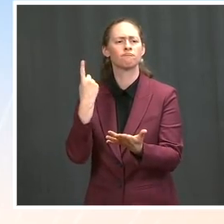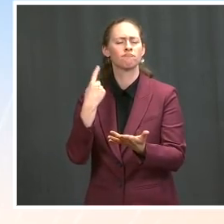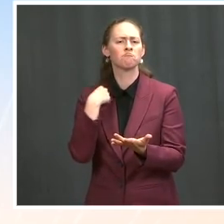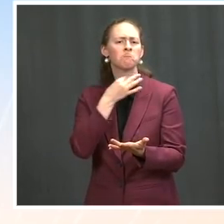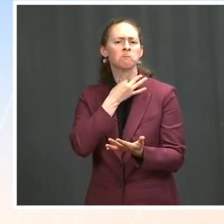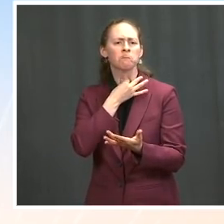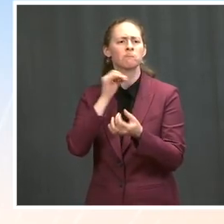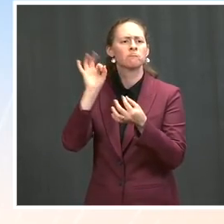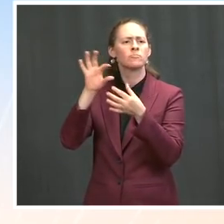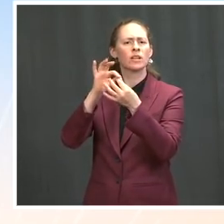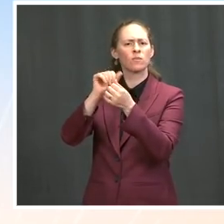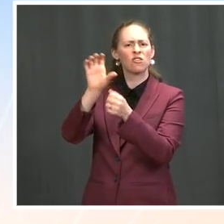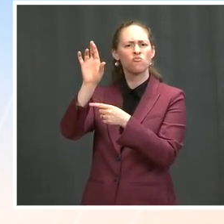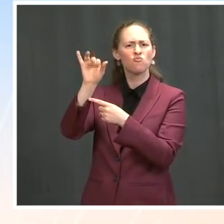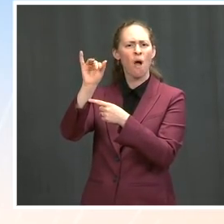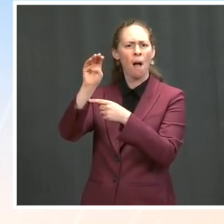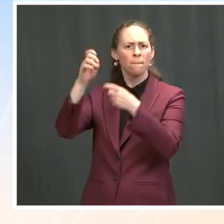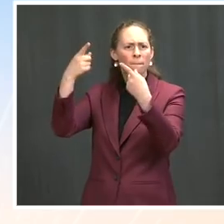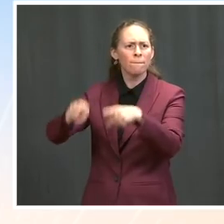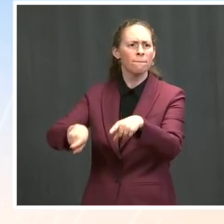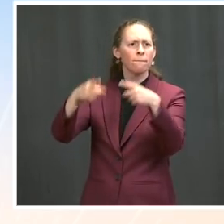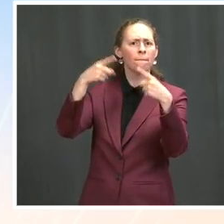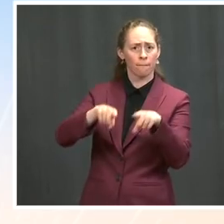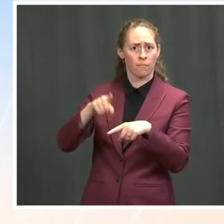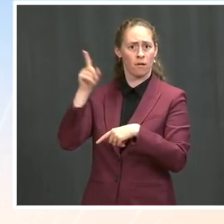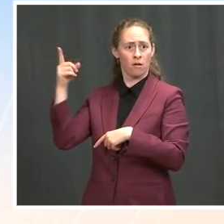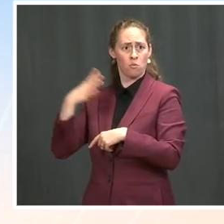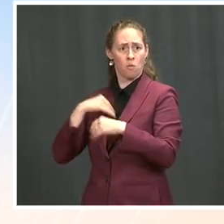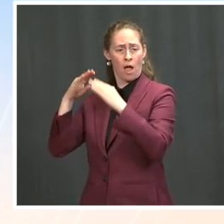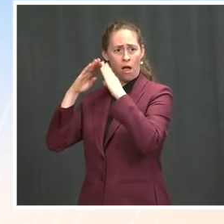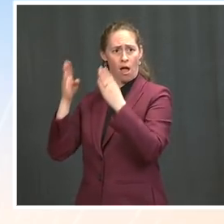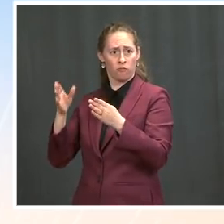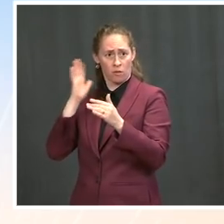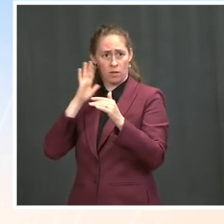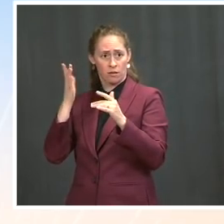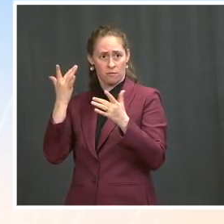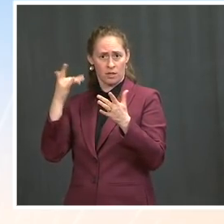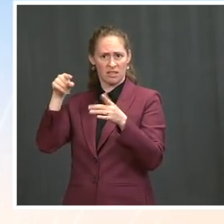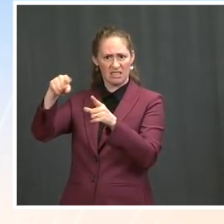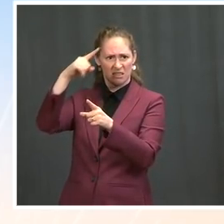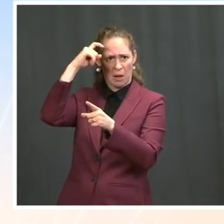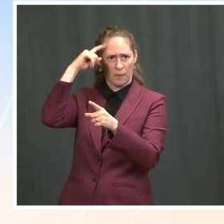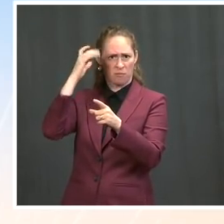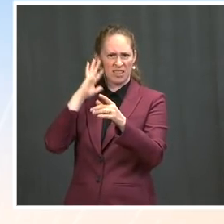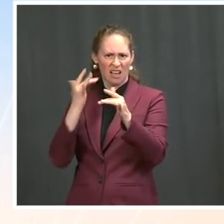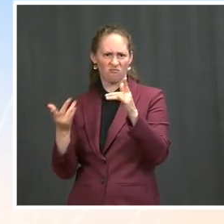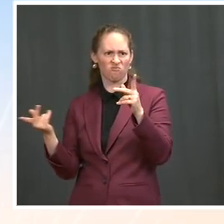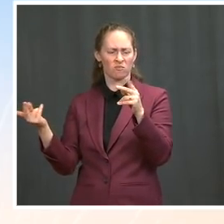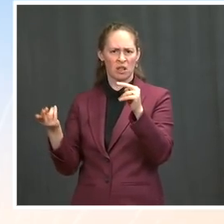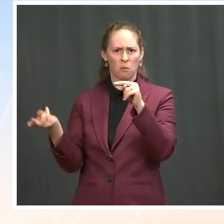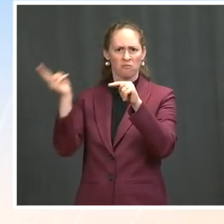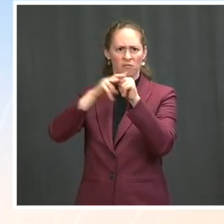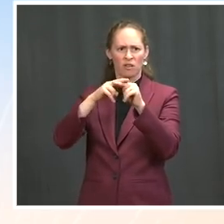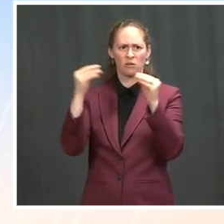that there could be an increase in crime this summer with the -- you know, the pandemic lifting? And is that concern the reason